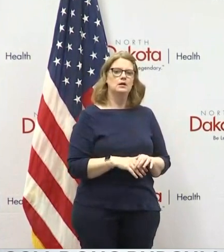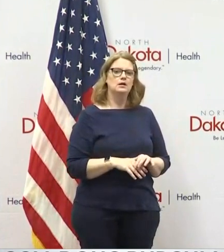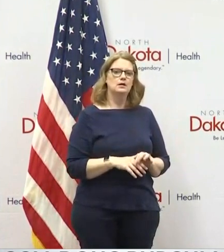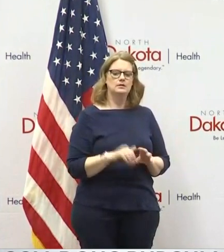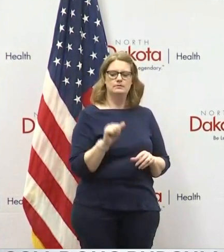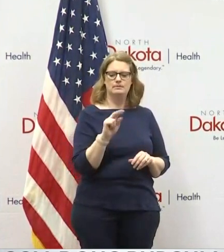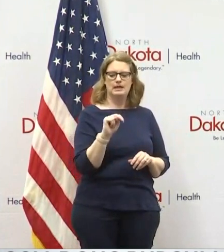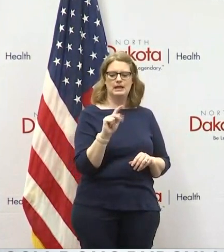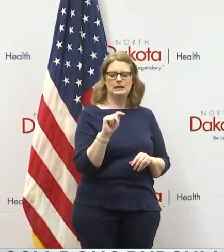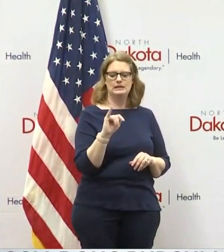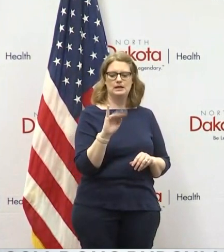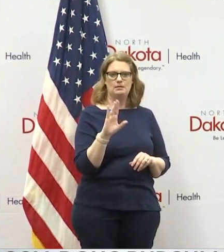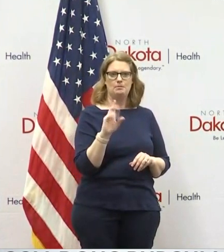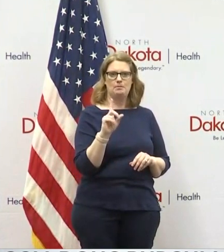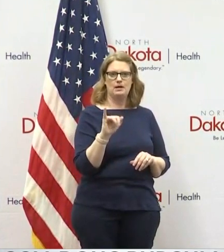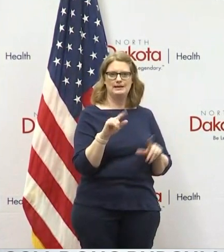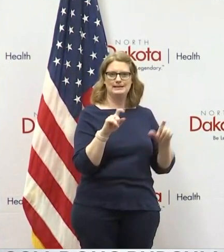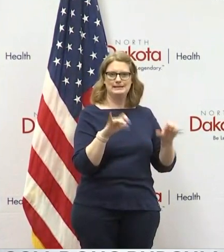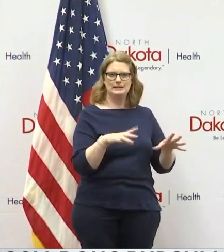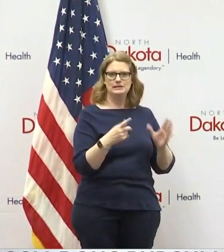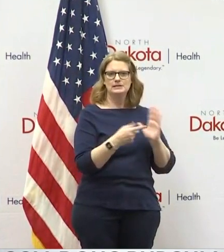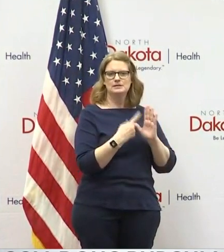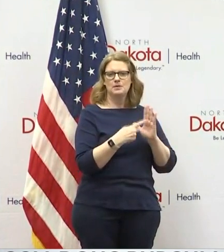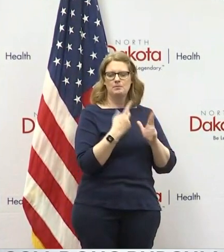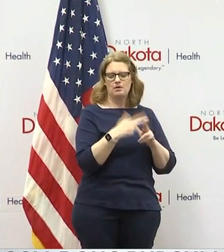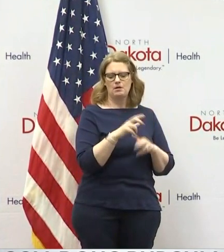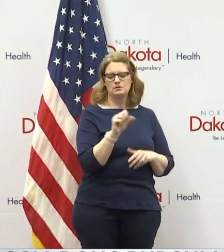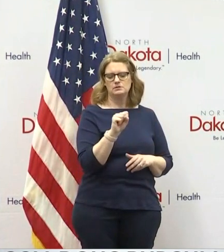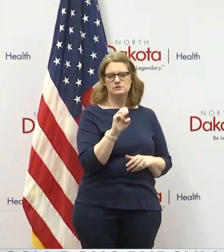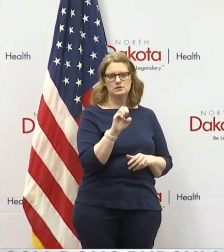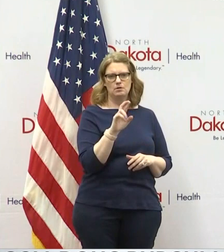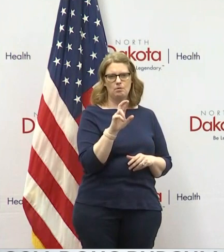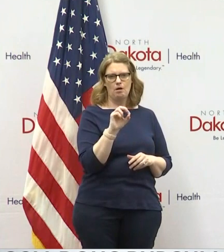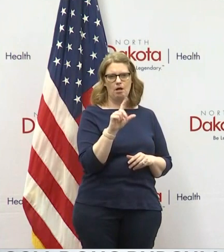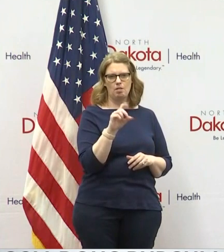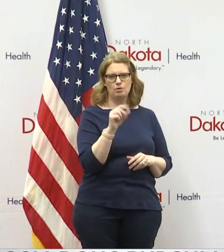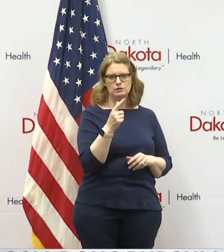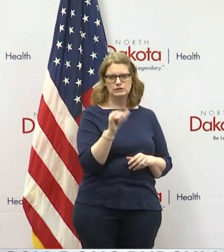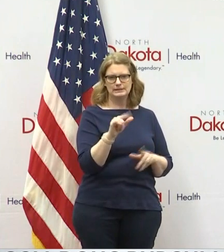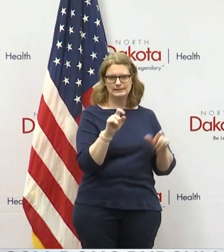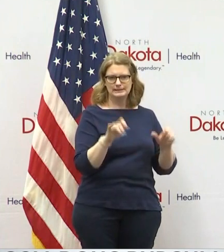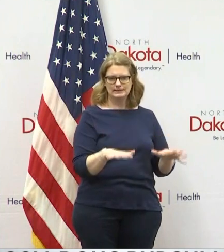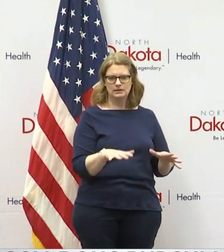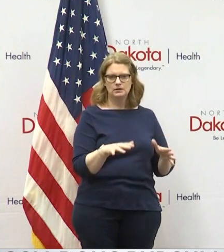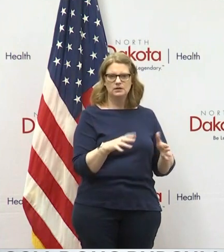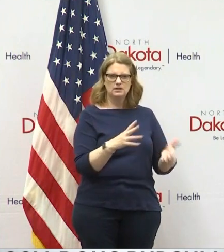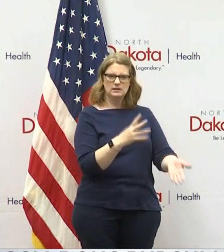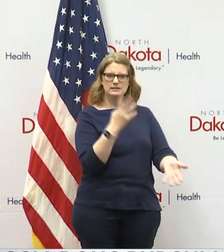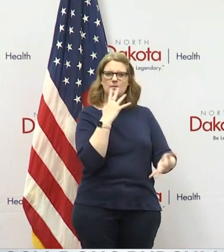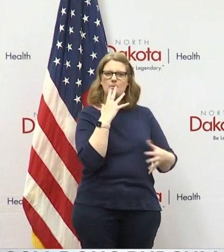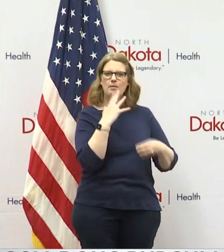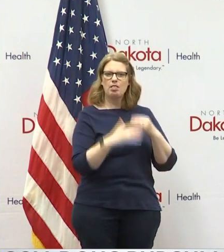UPDATES RELATED TO QUESTIONS ON WEDNESDAY, ONE WAS RELATED TO